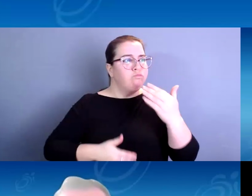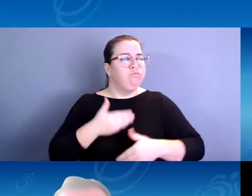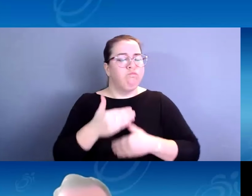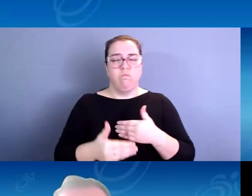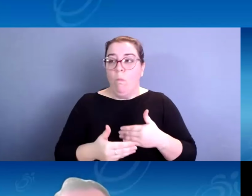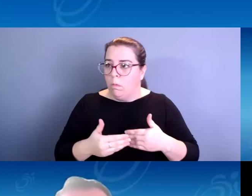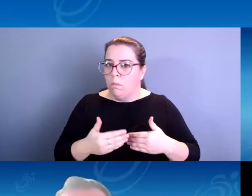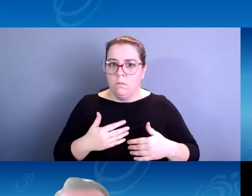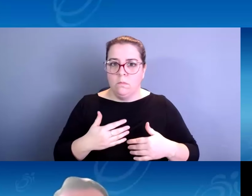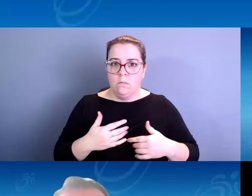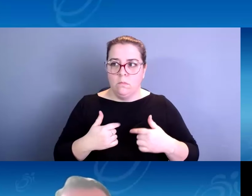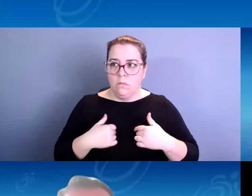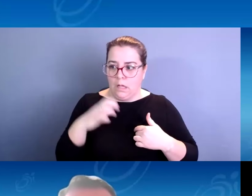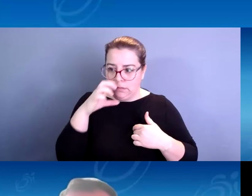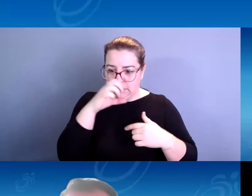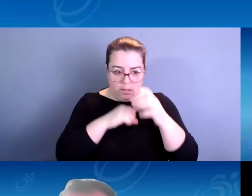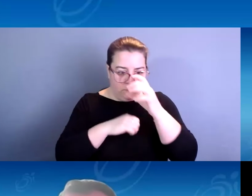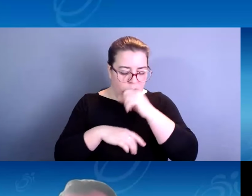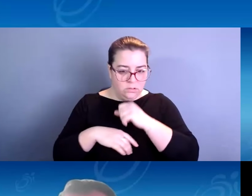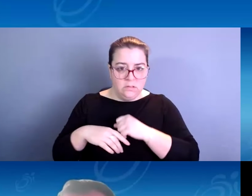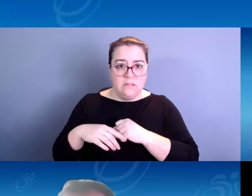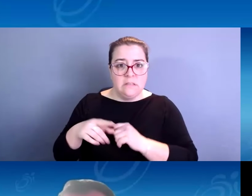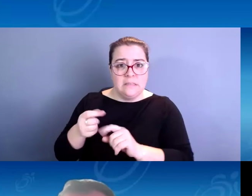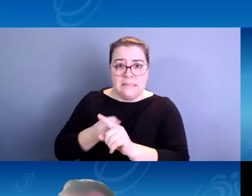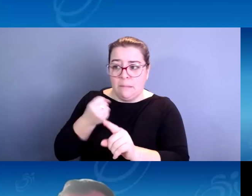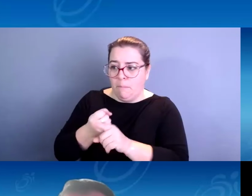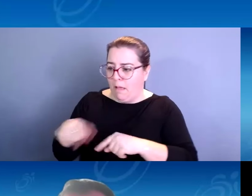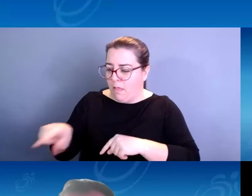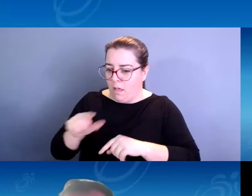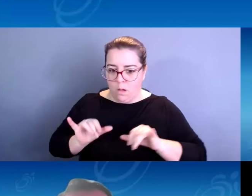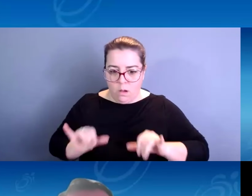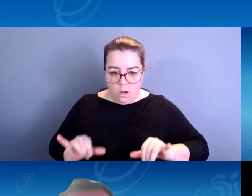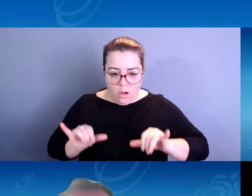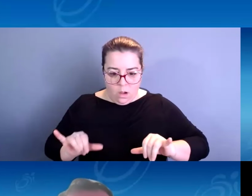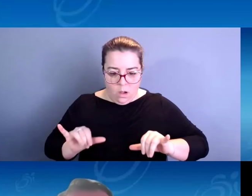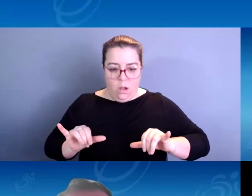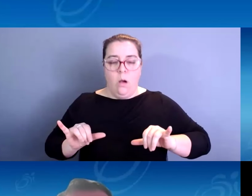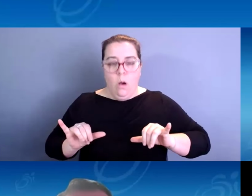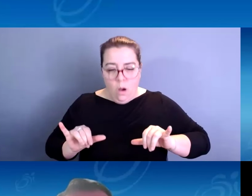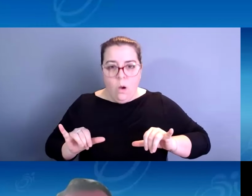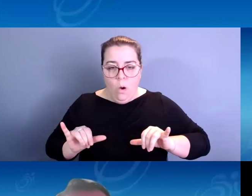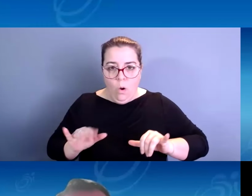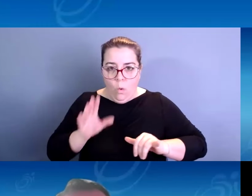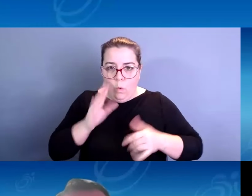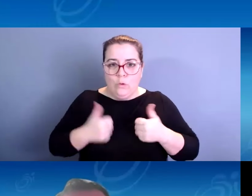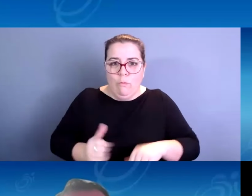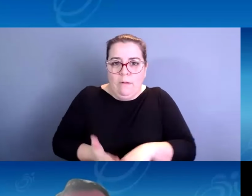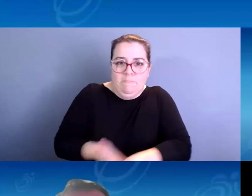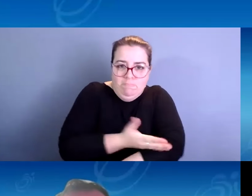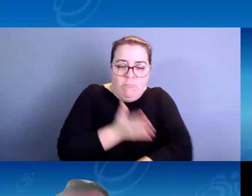And the more people are aware, the more they will make a difference decision the next time. Like not assuming I can't drive just because I'm in a wheelchair.